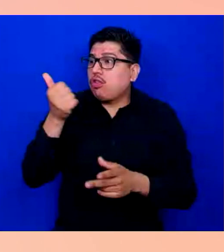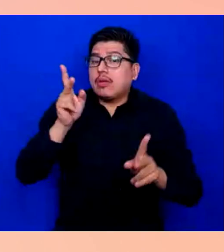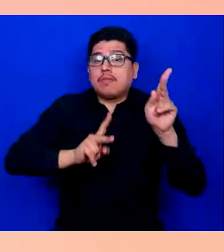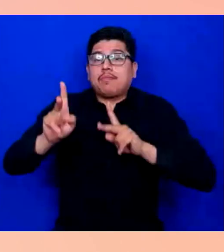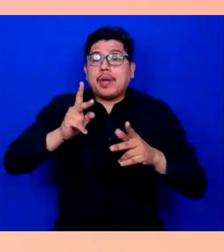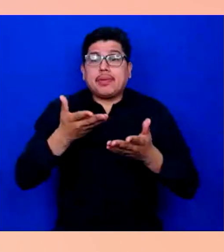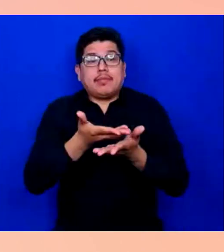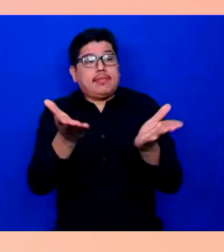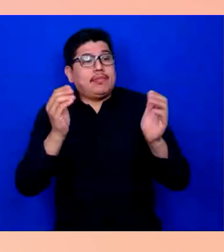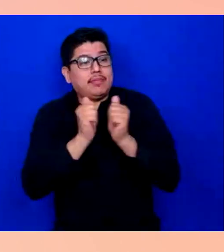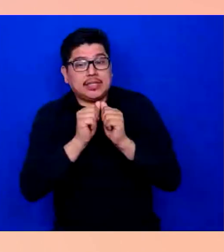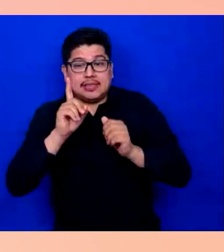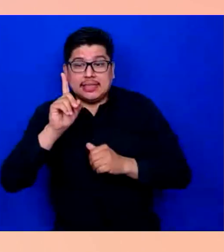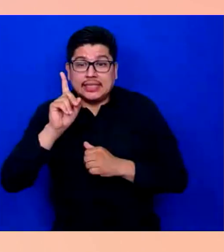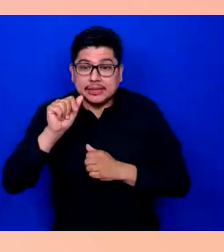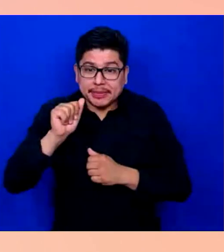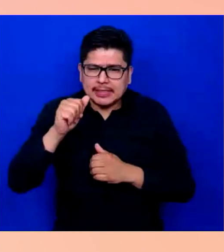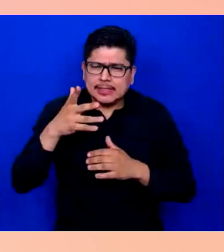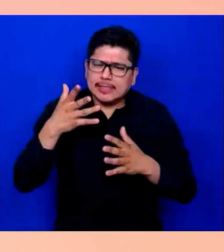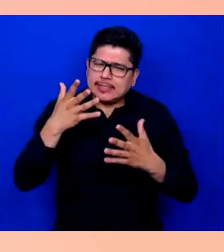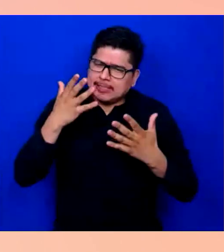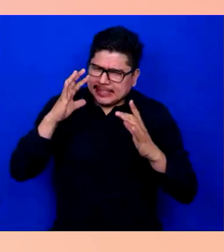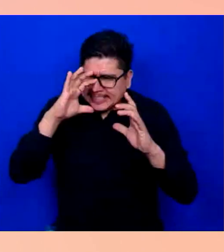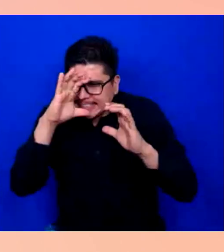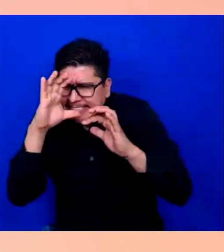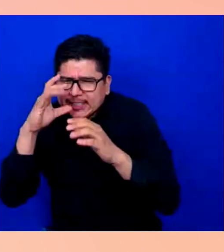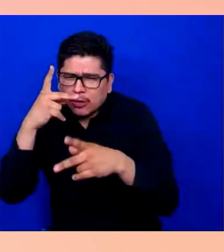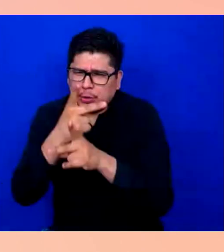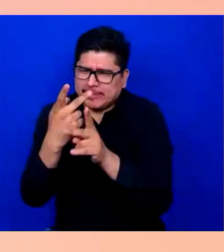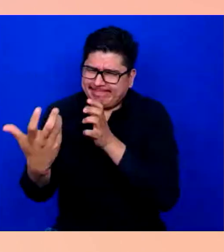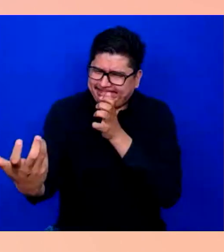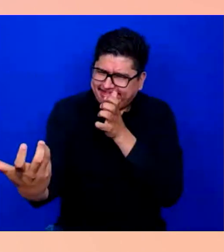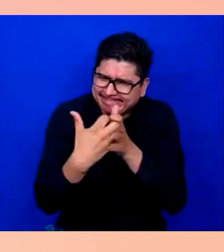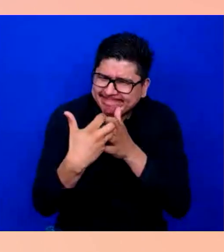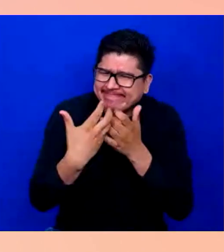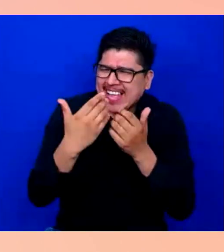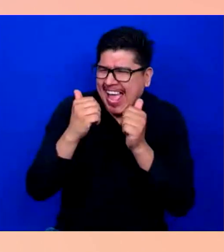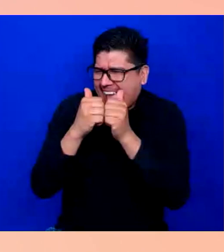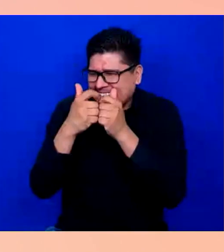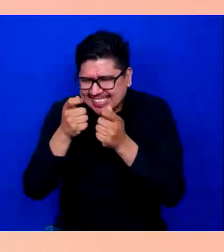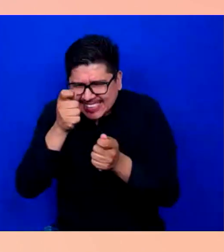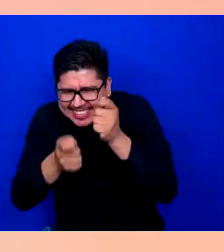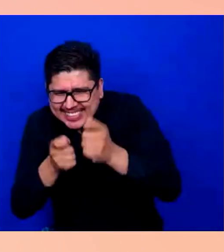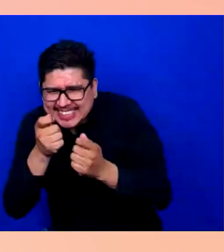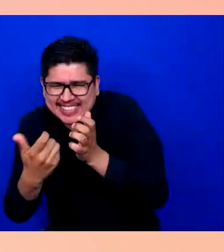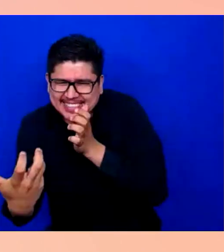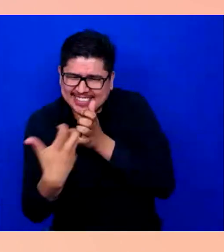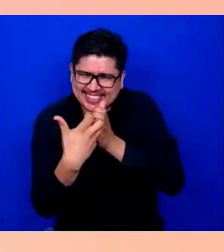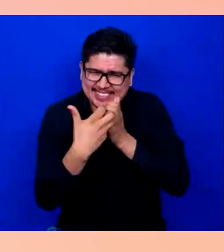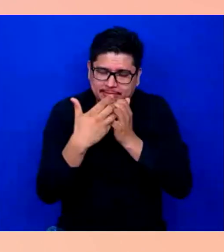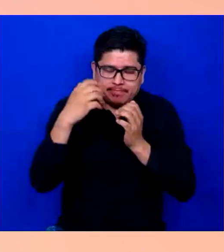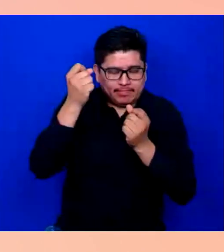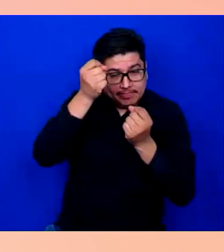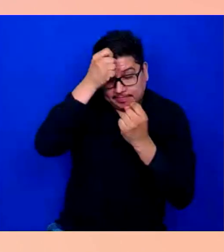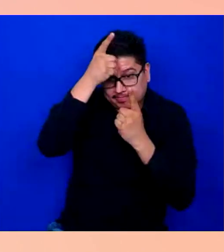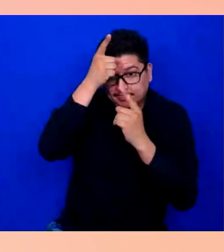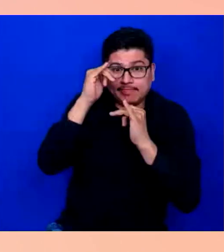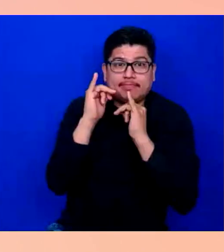find products built for them and what they need to do, feel the same. It isn't just me, Roberto's also leveraging